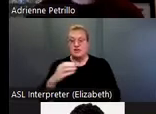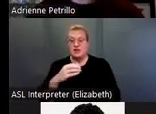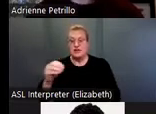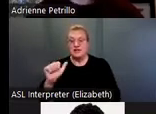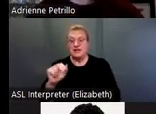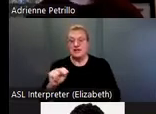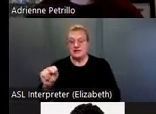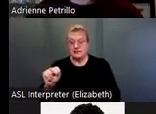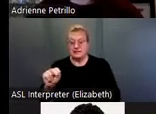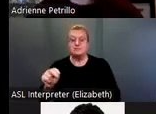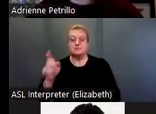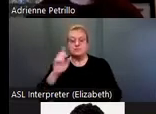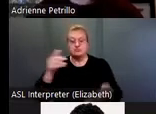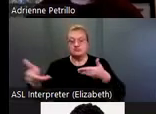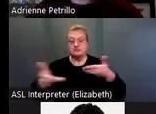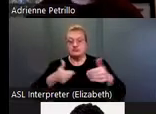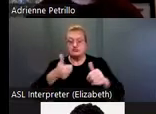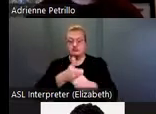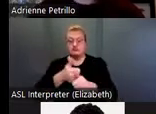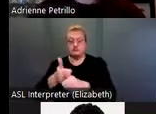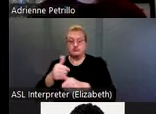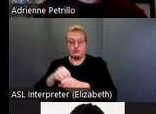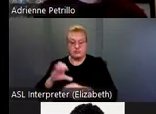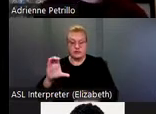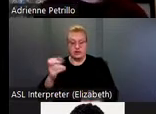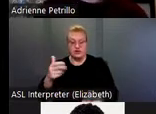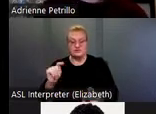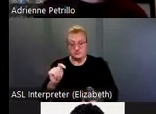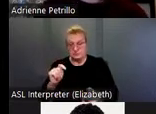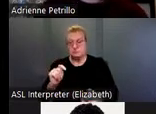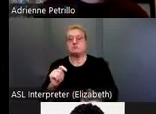They will introduce themselves in the chat and I invite you to do the same.